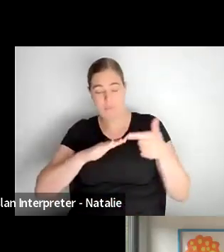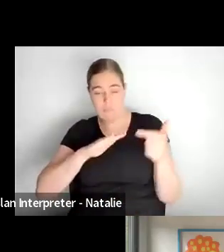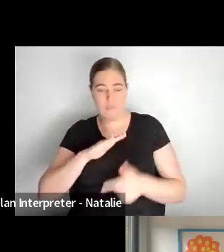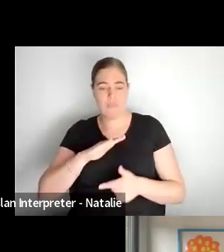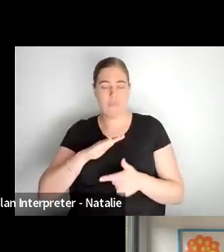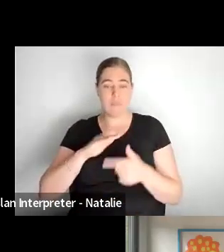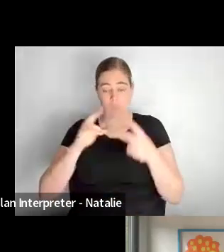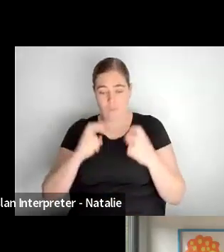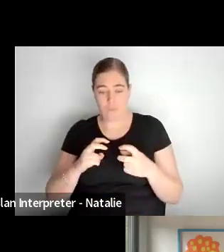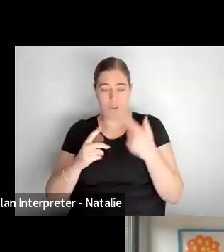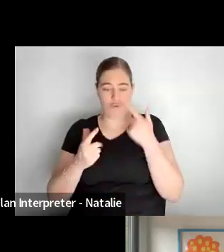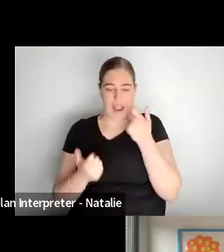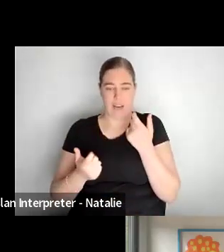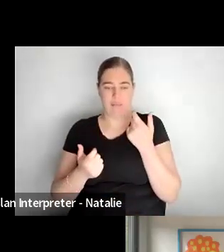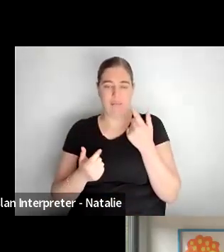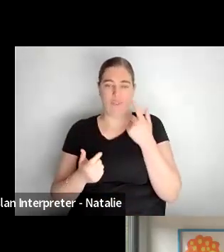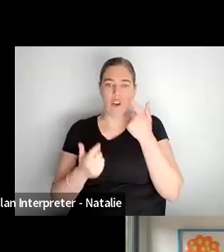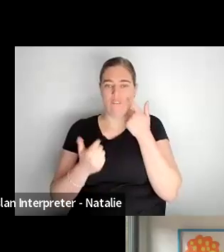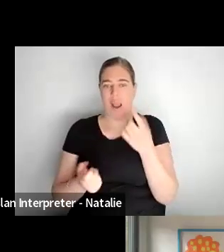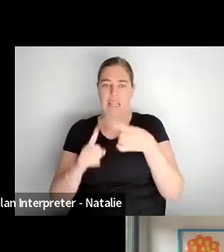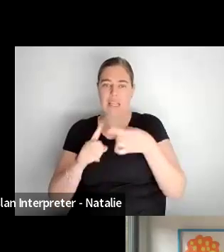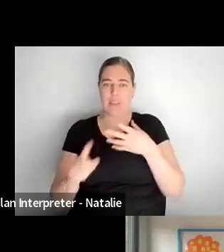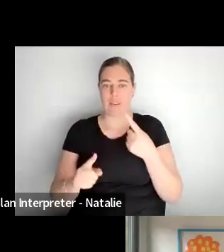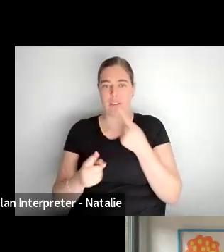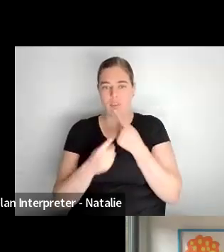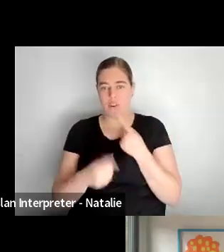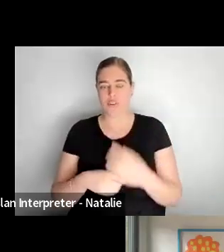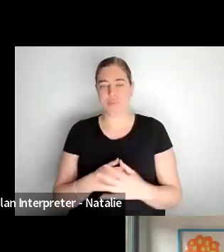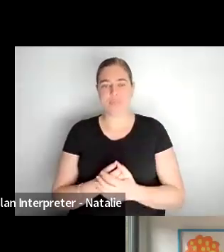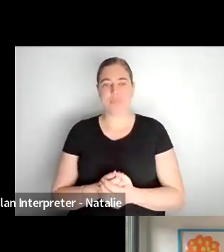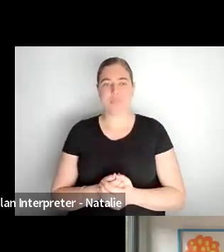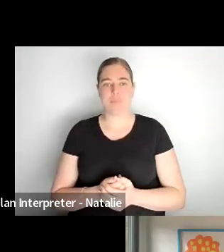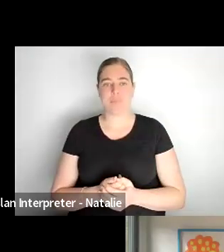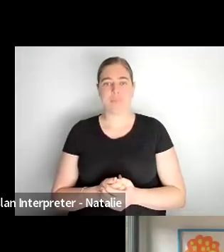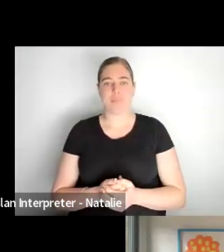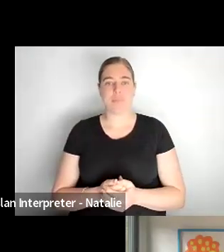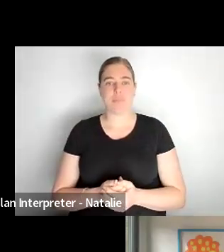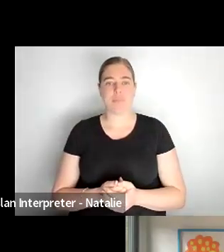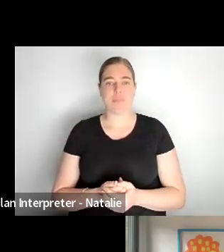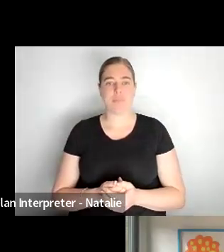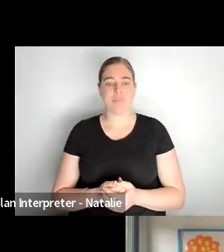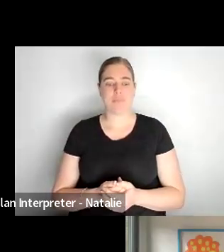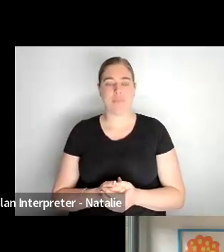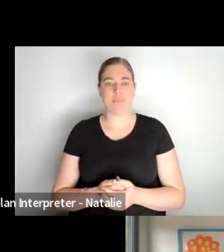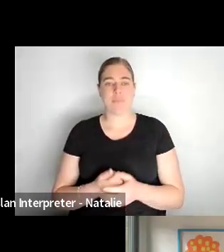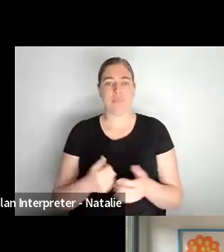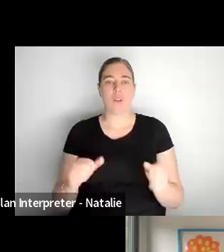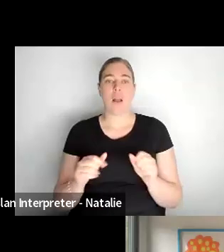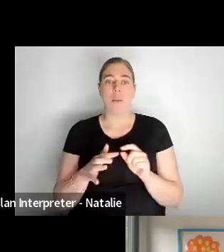a specific piece of information or something. >> The questions I've got are probably less